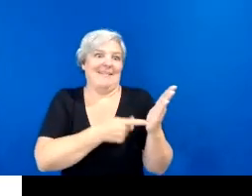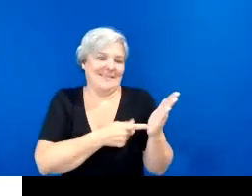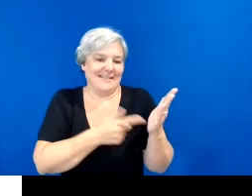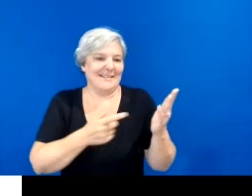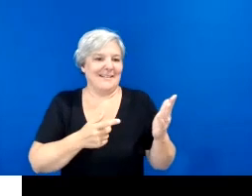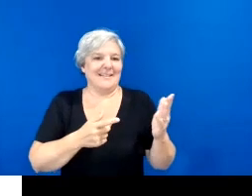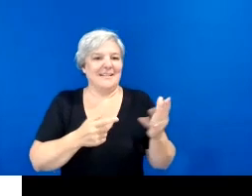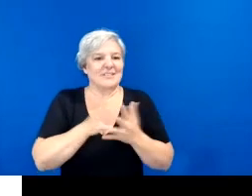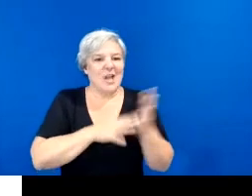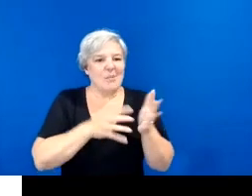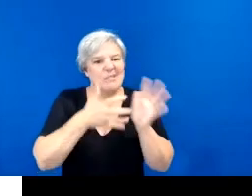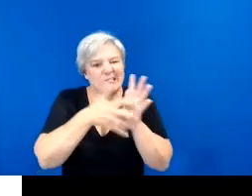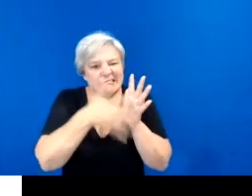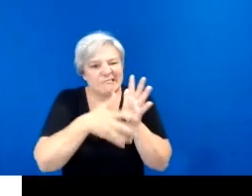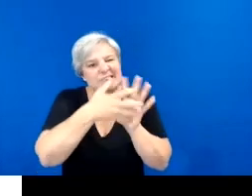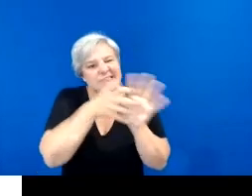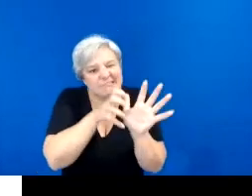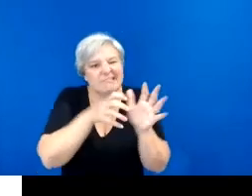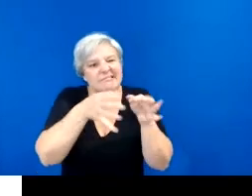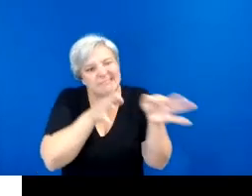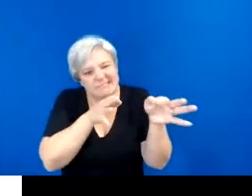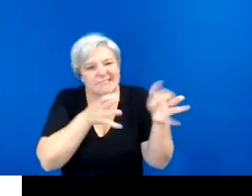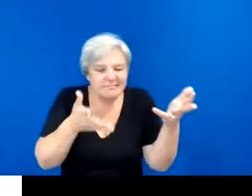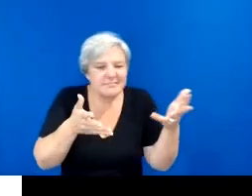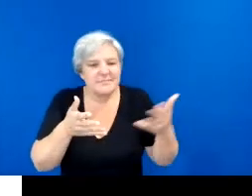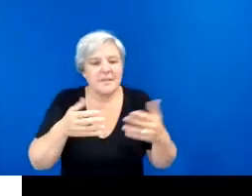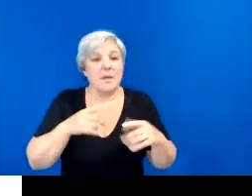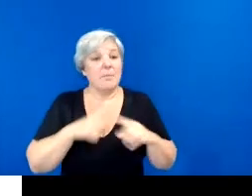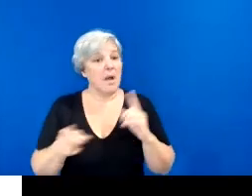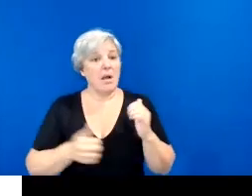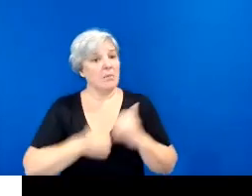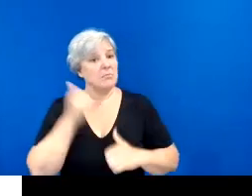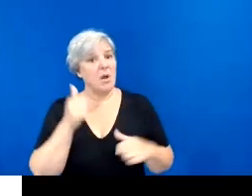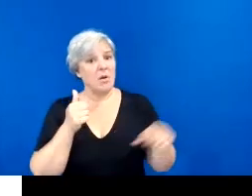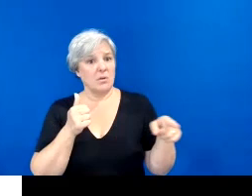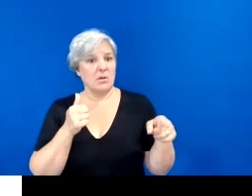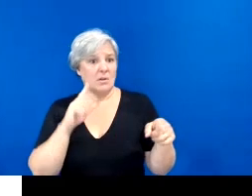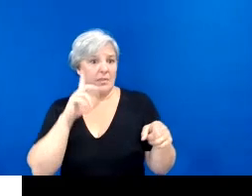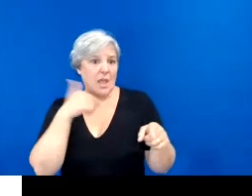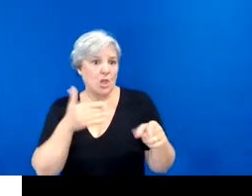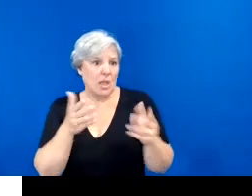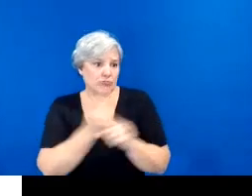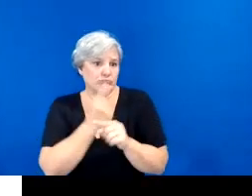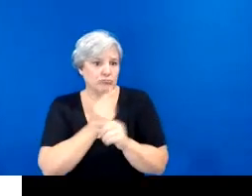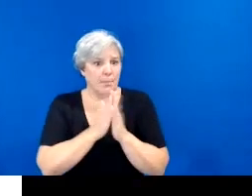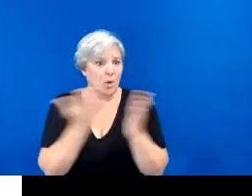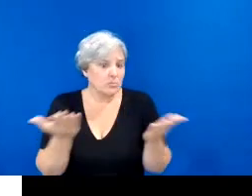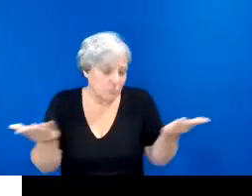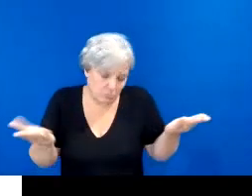Although, although more and more they are looking like commercial texts.